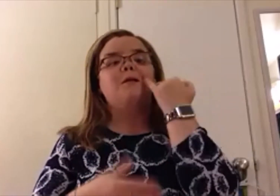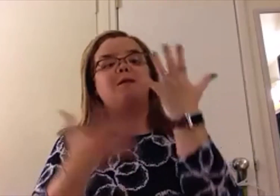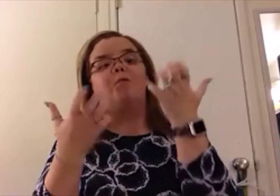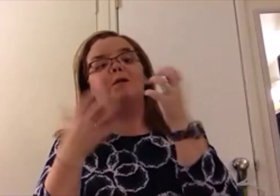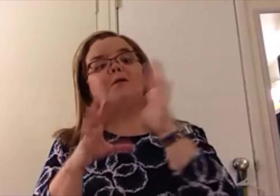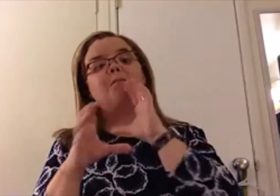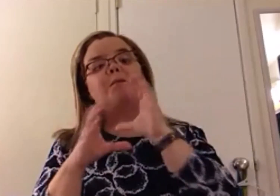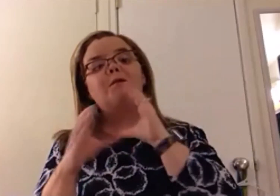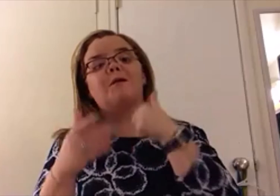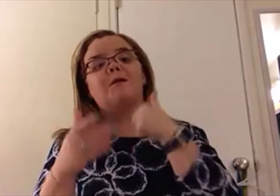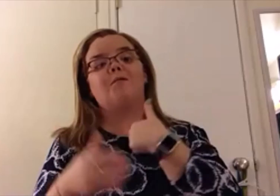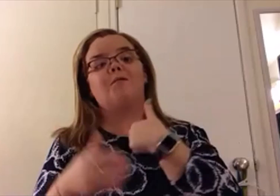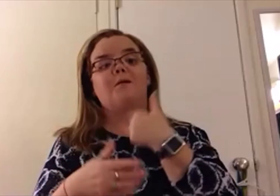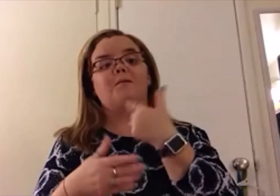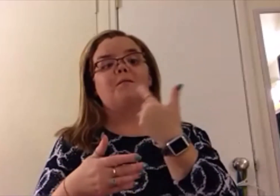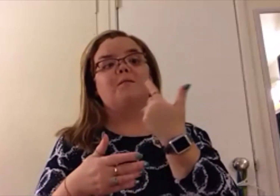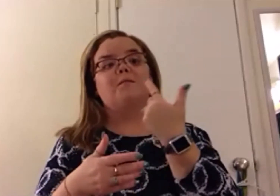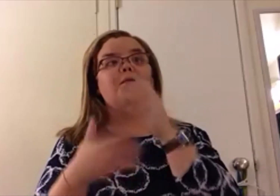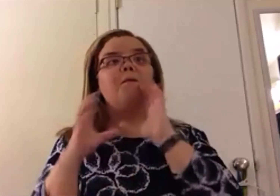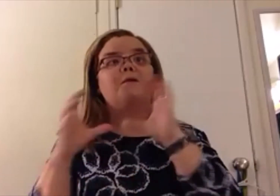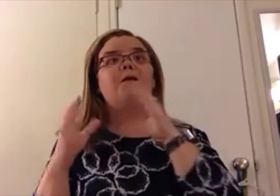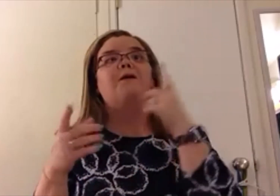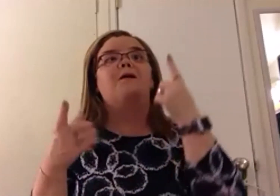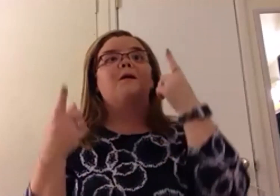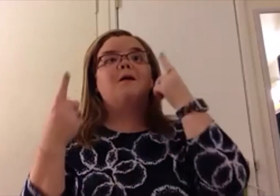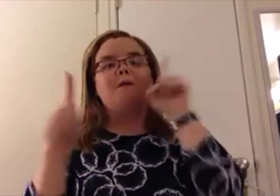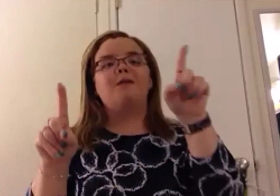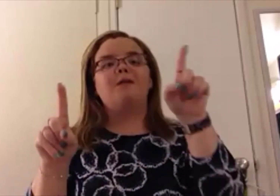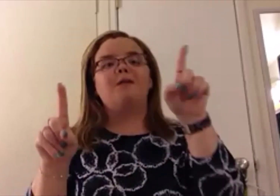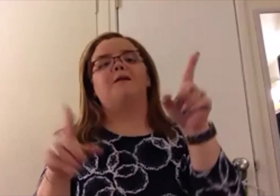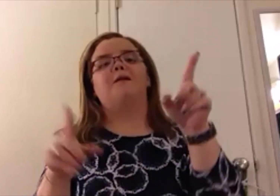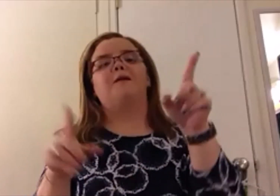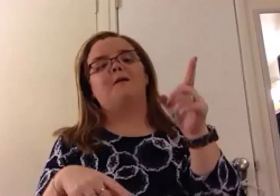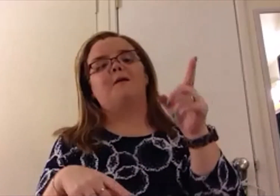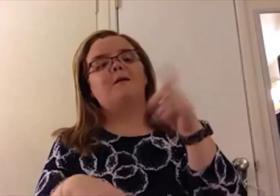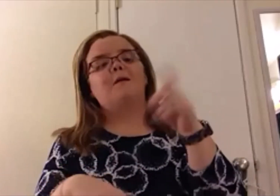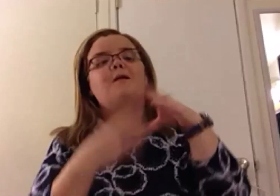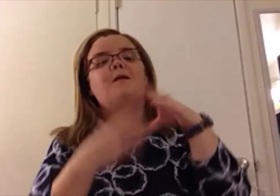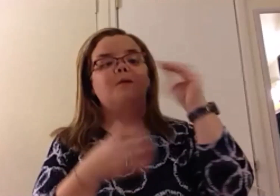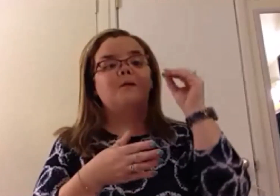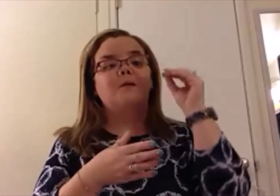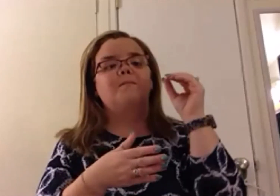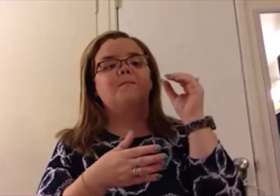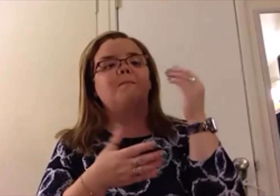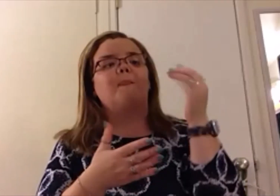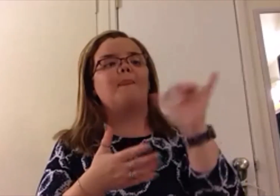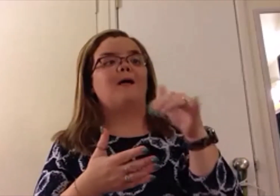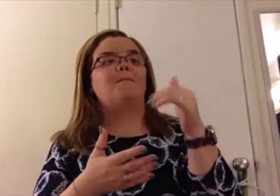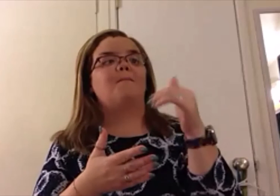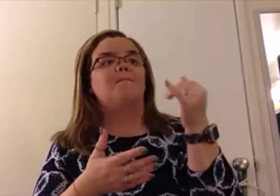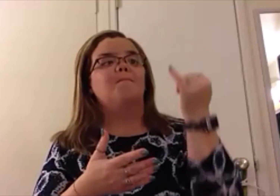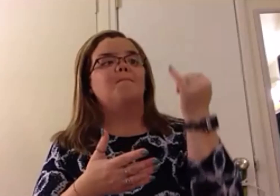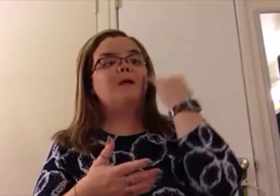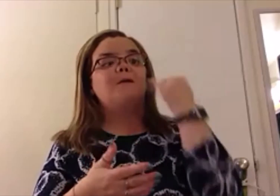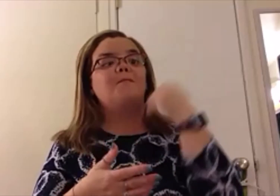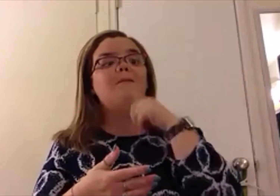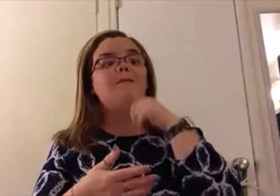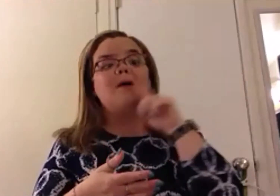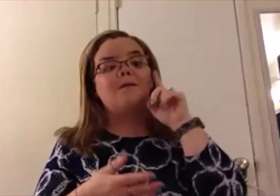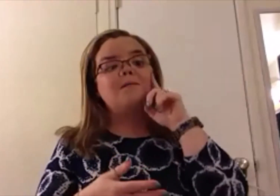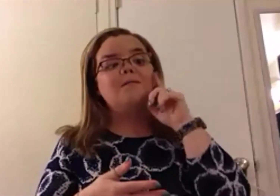to communicate with me and communicate effectively they need to learn that if i'm deaf or hard